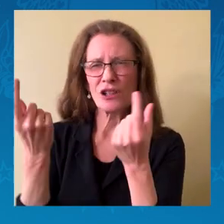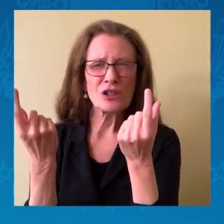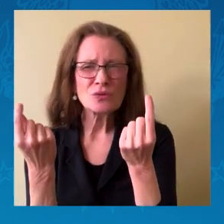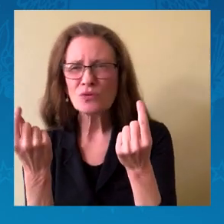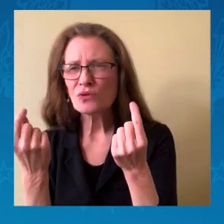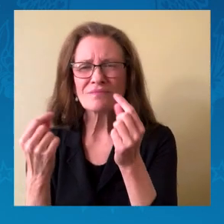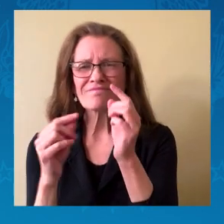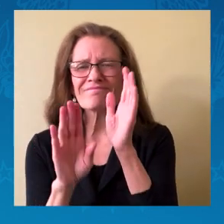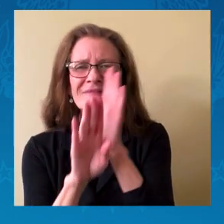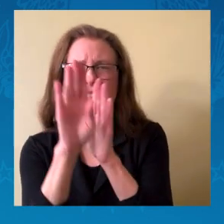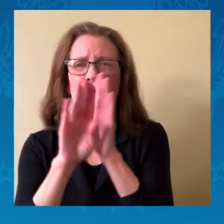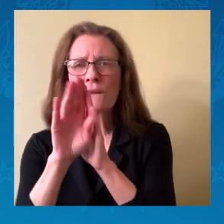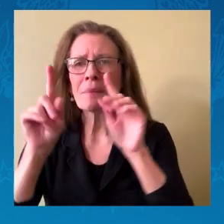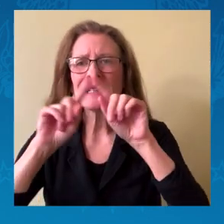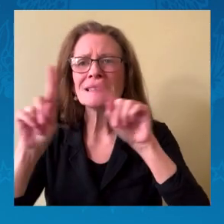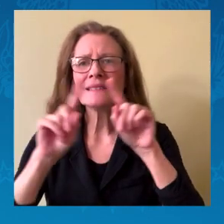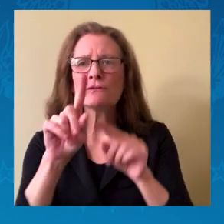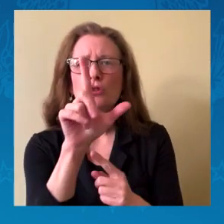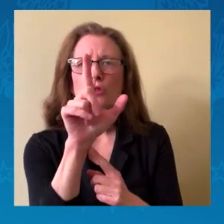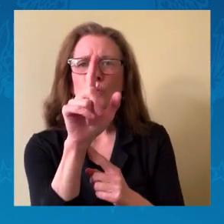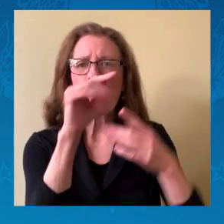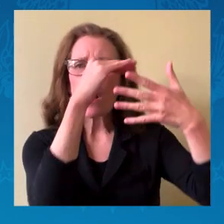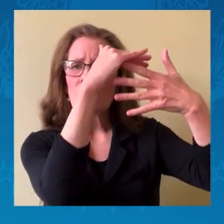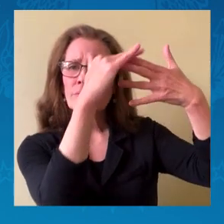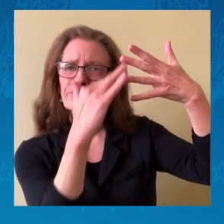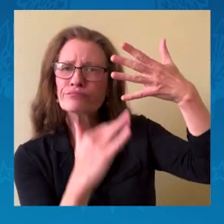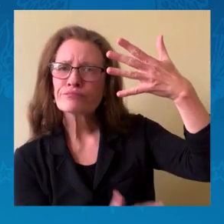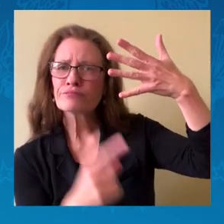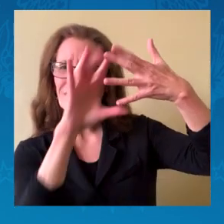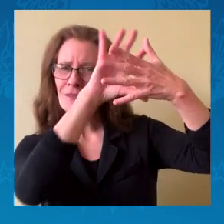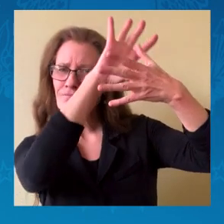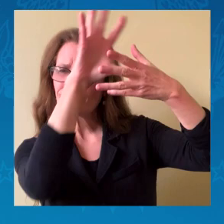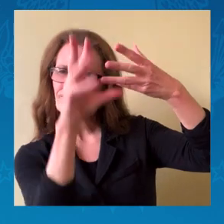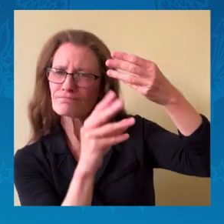The consensus among nearly one hundred member states,